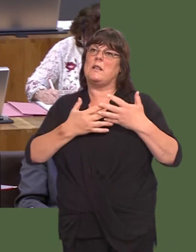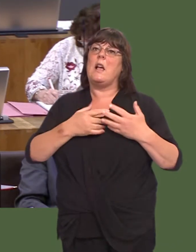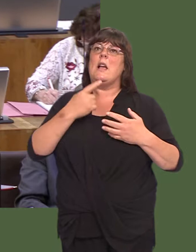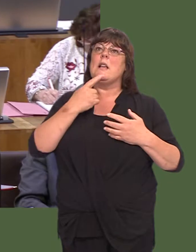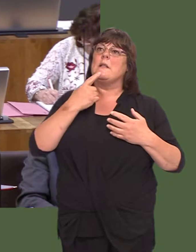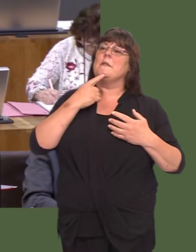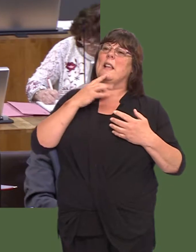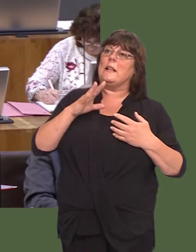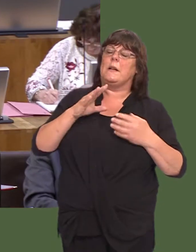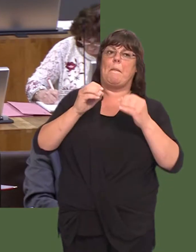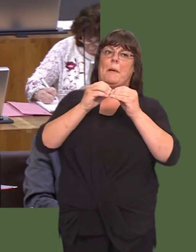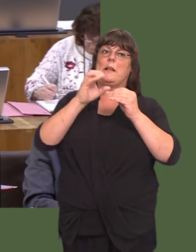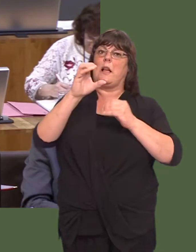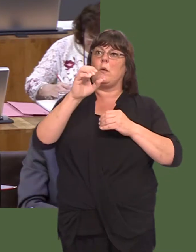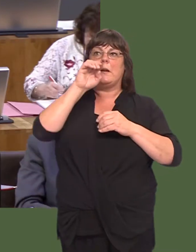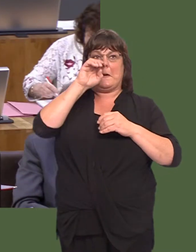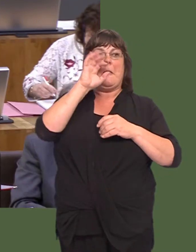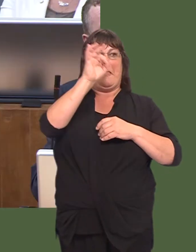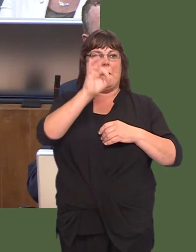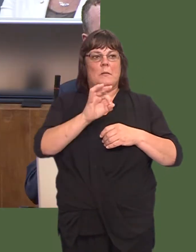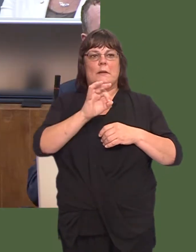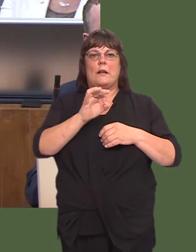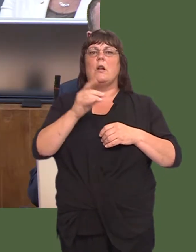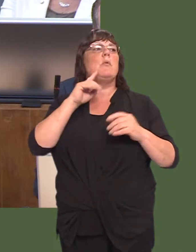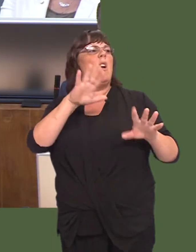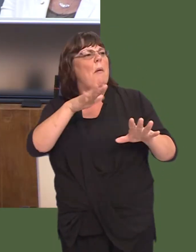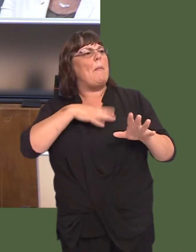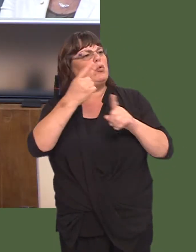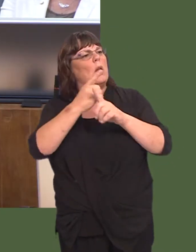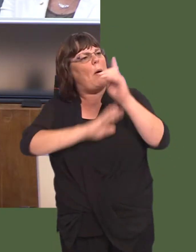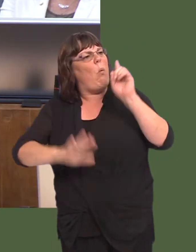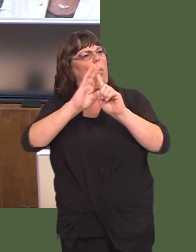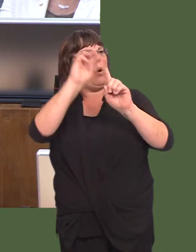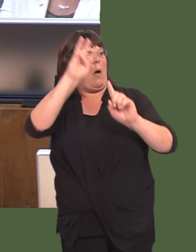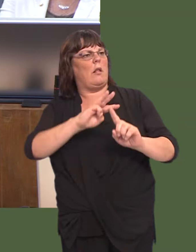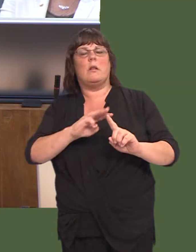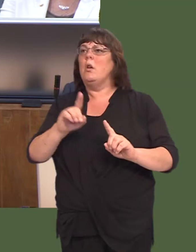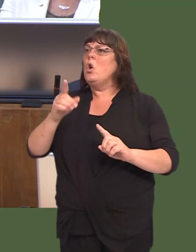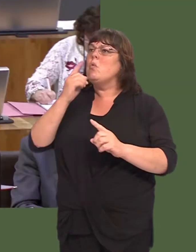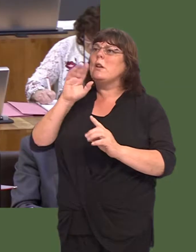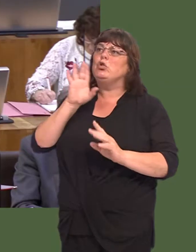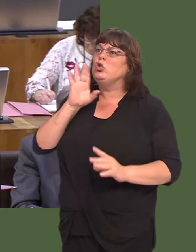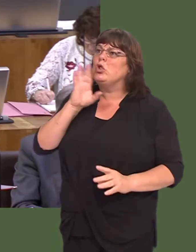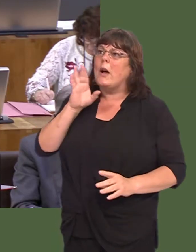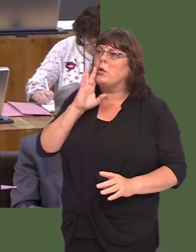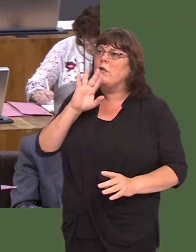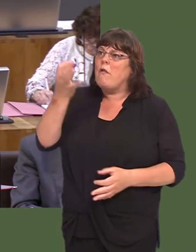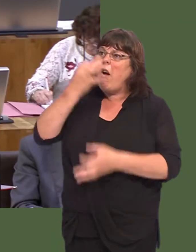I talked about Betsi and I said, ëLook, the percentage of CAMHSó Leanne Wood: Iím talking about the nation. Carwyn Jones: Well, she can shout as much as she wants.